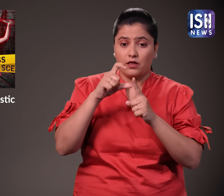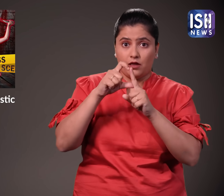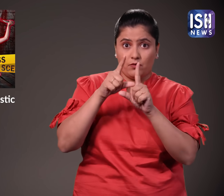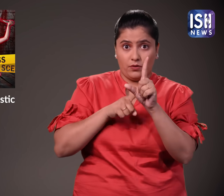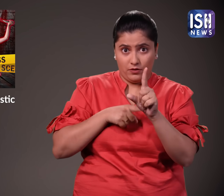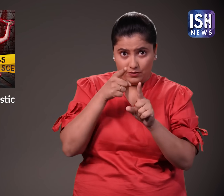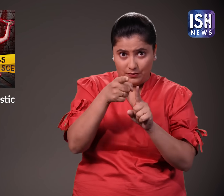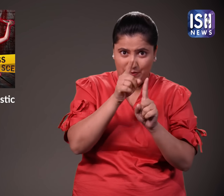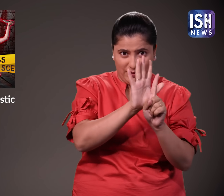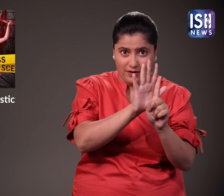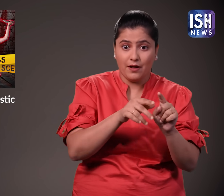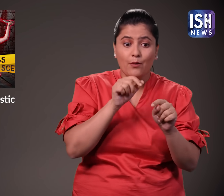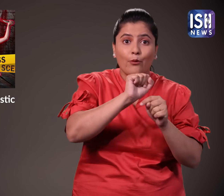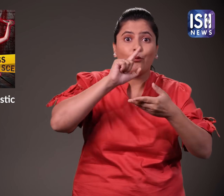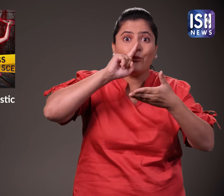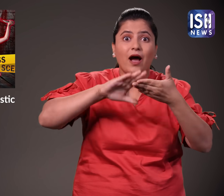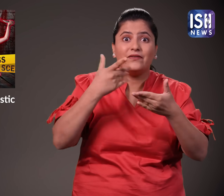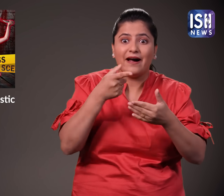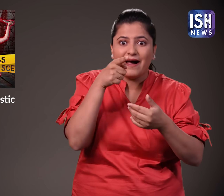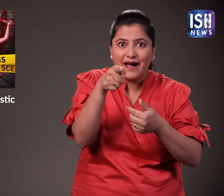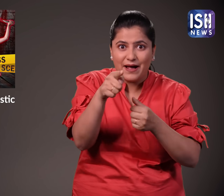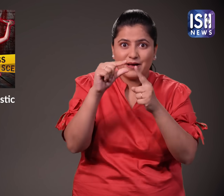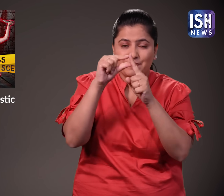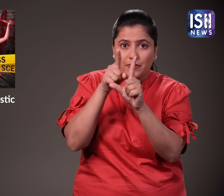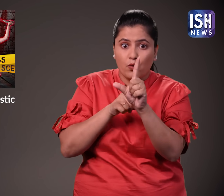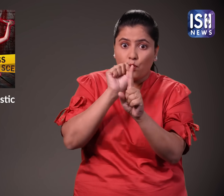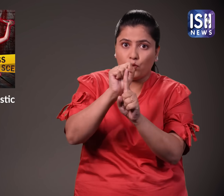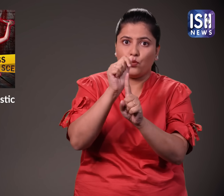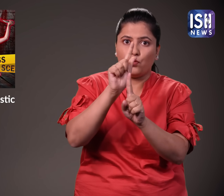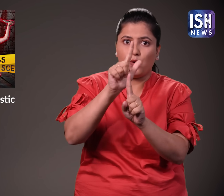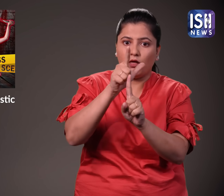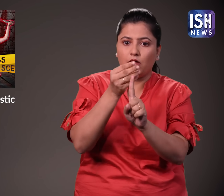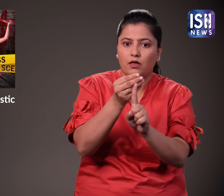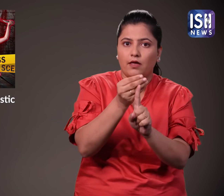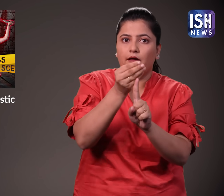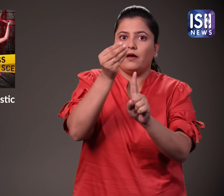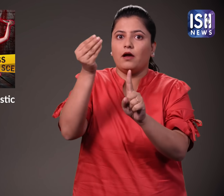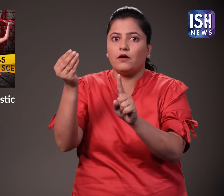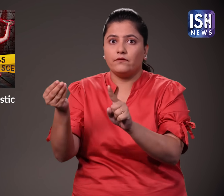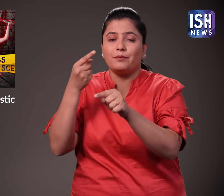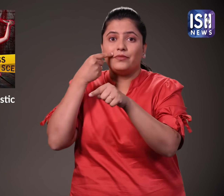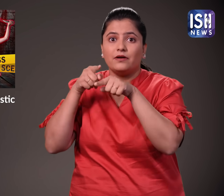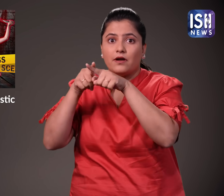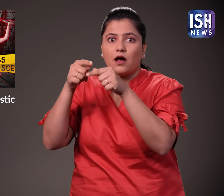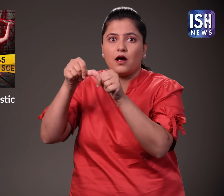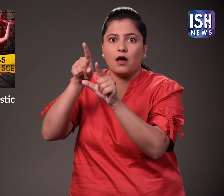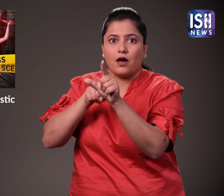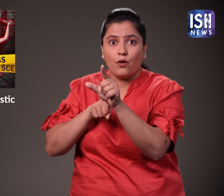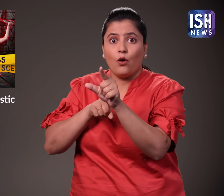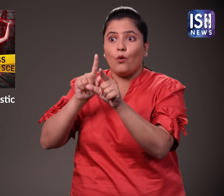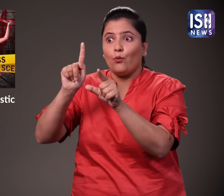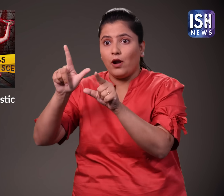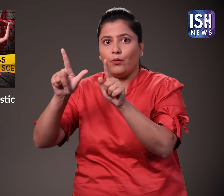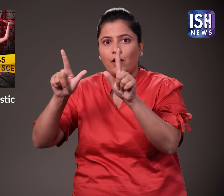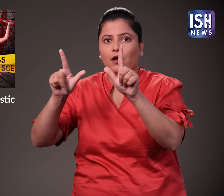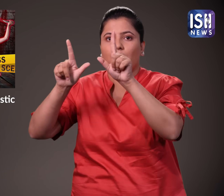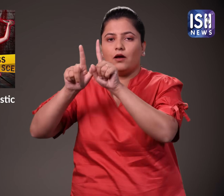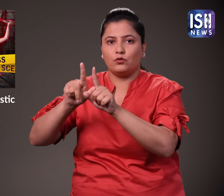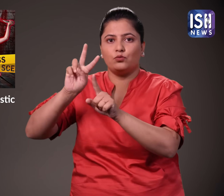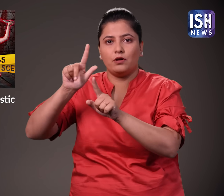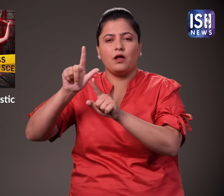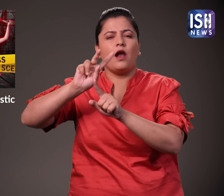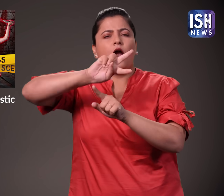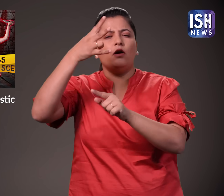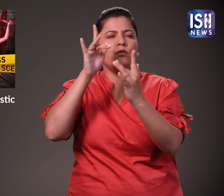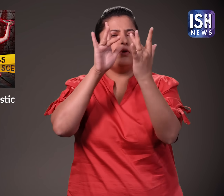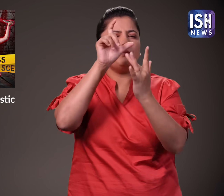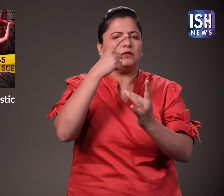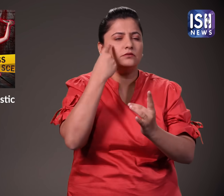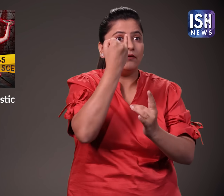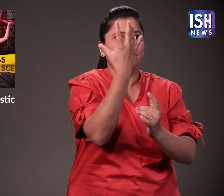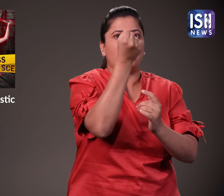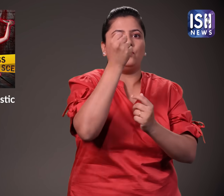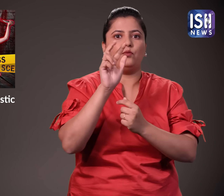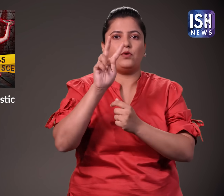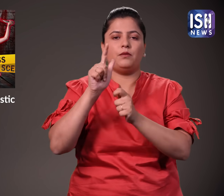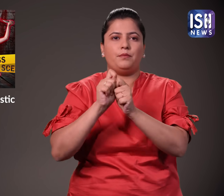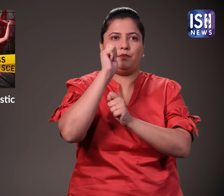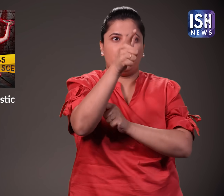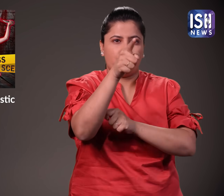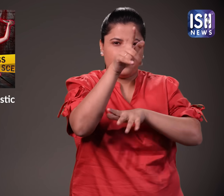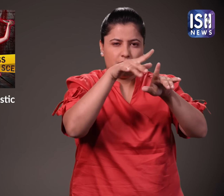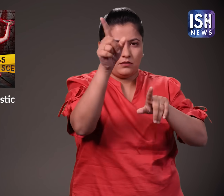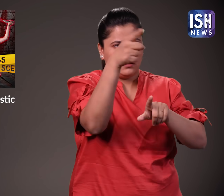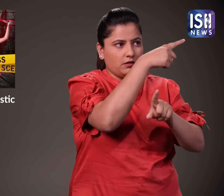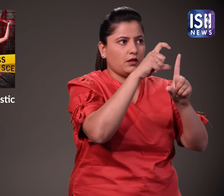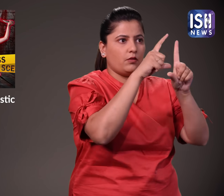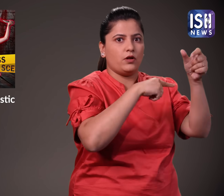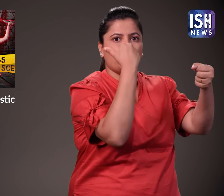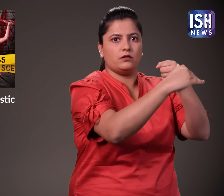Pragati gave Anurag ₹1 lakh to arrange the murder, and Anurag hired a contract killer for ₹2 lakh to kill Dilip.